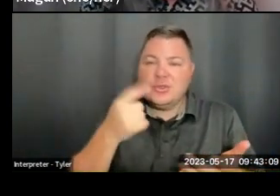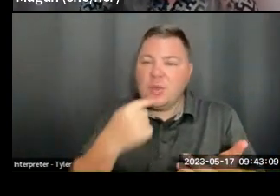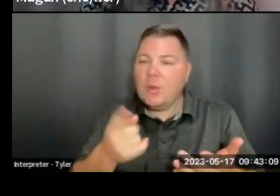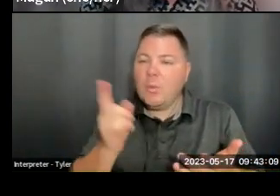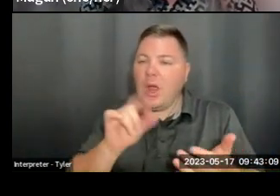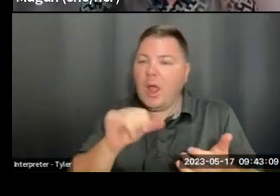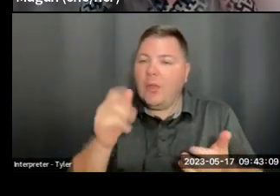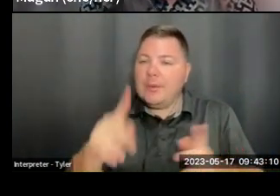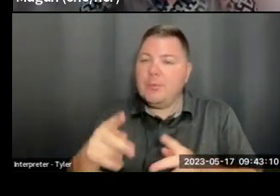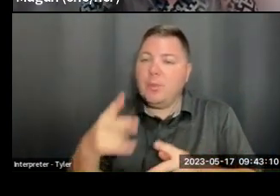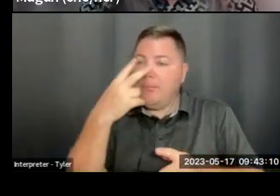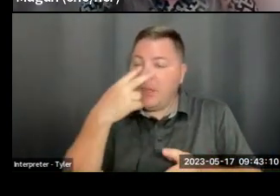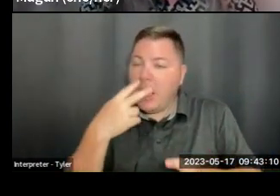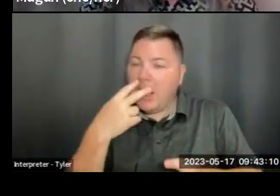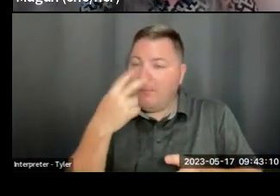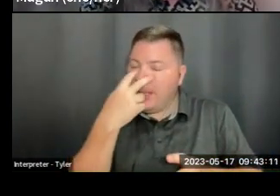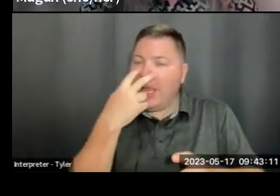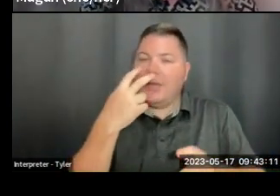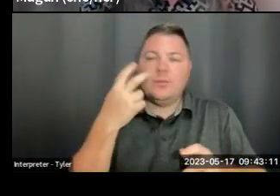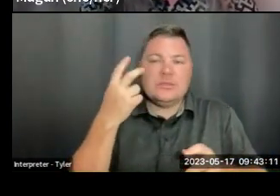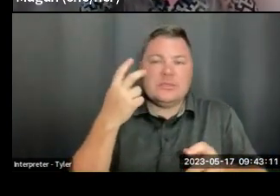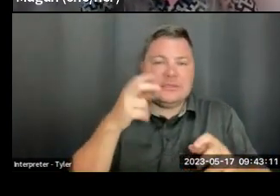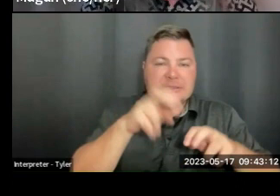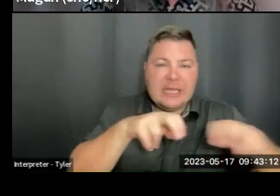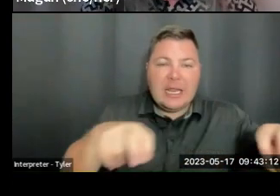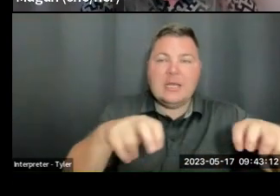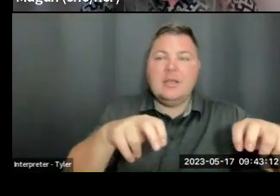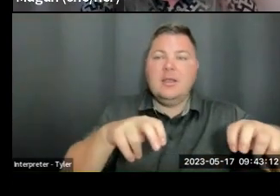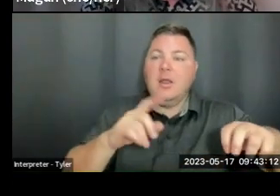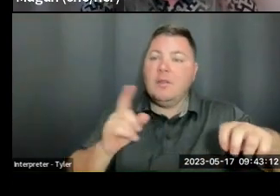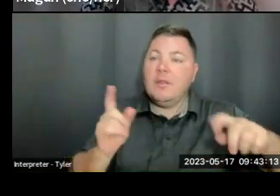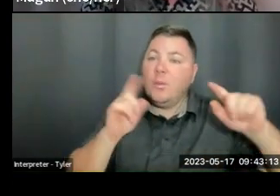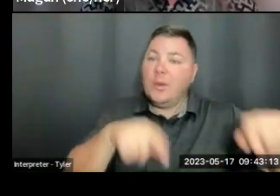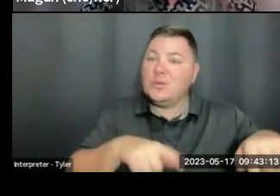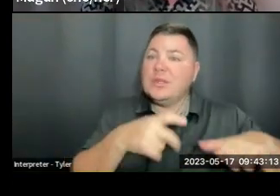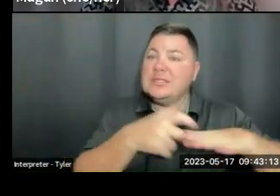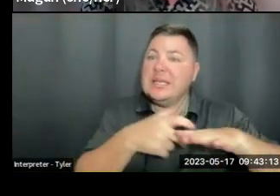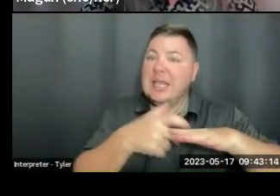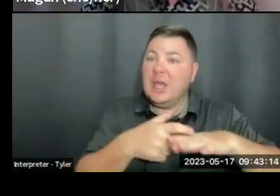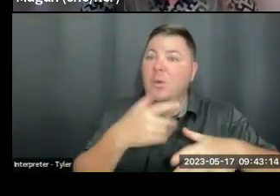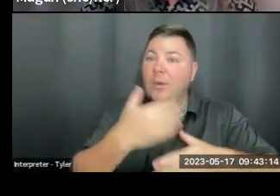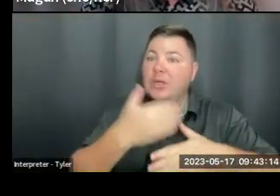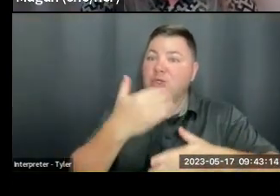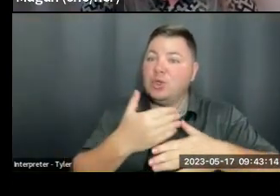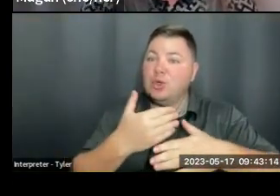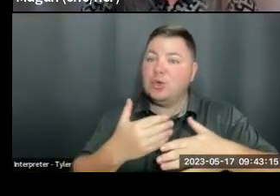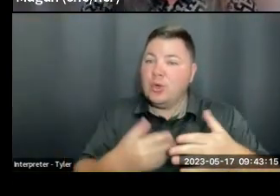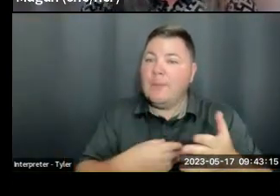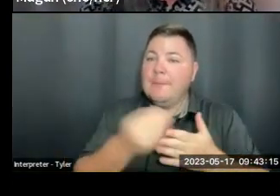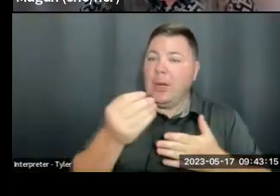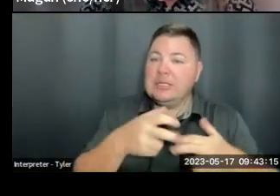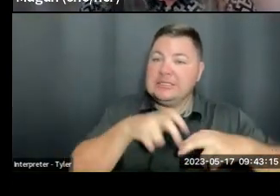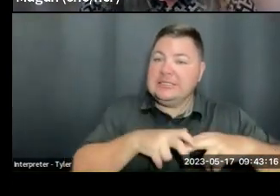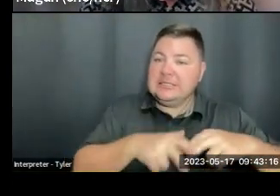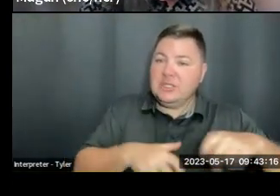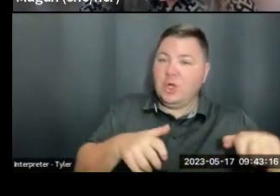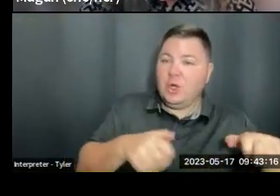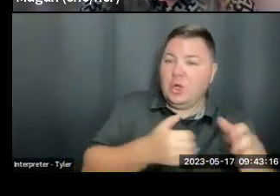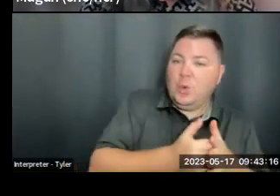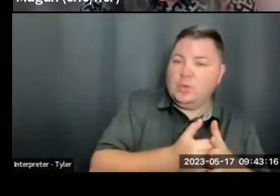can talk about another day, which was cool. I told them where other people were sitting that were blind and they went